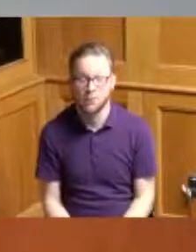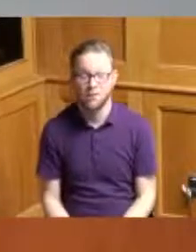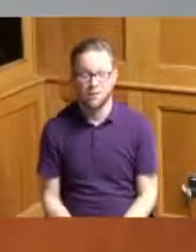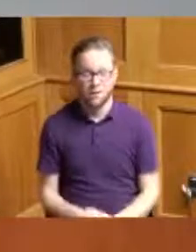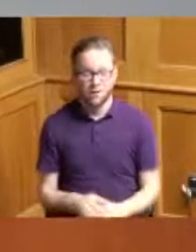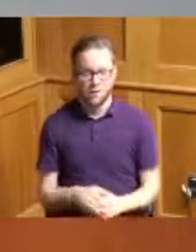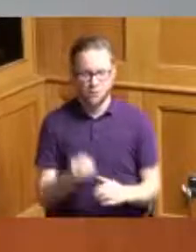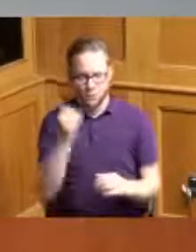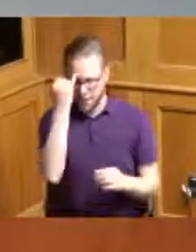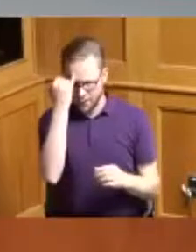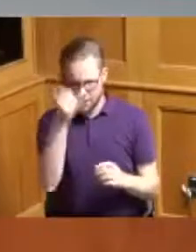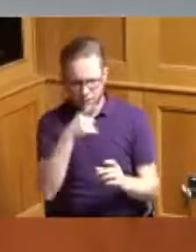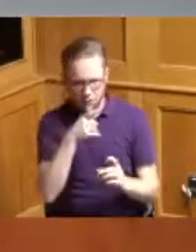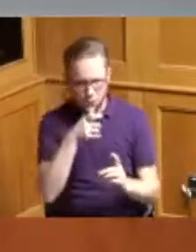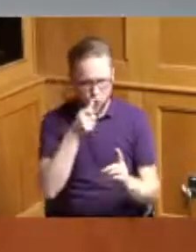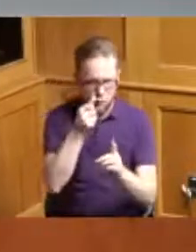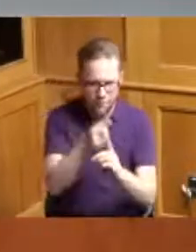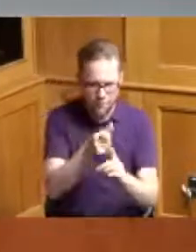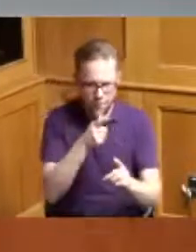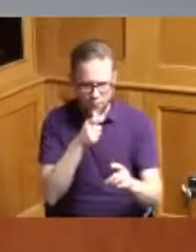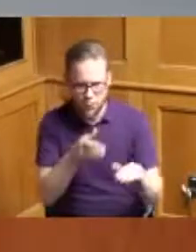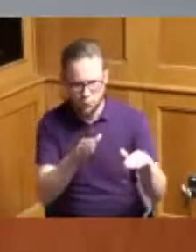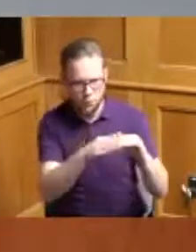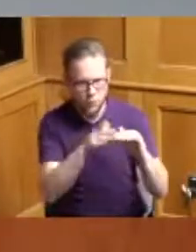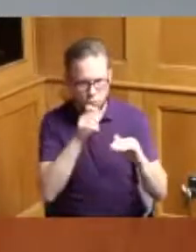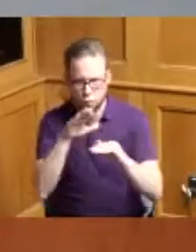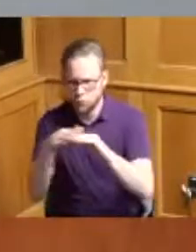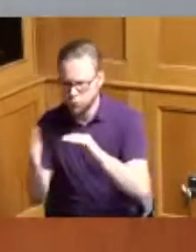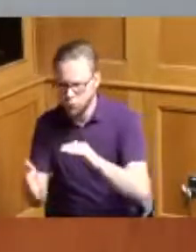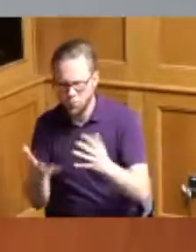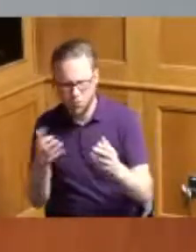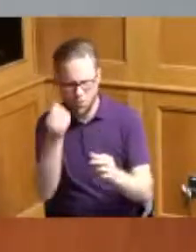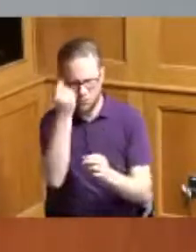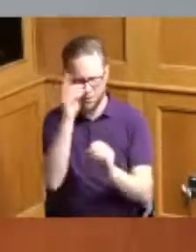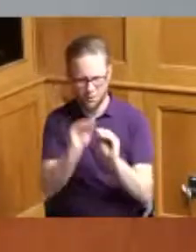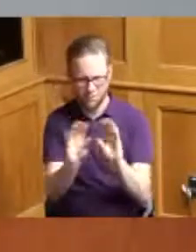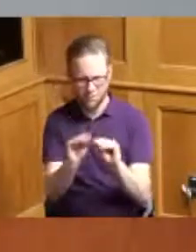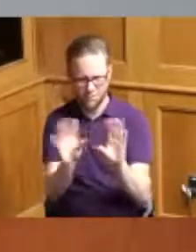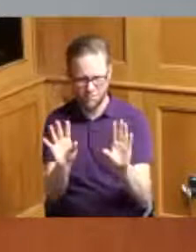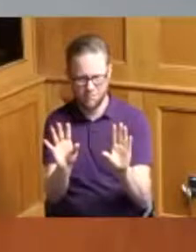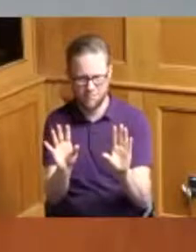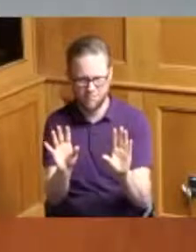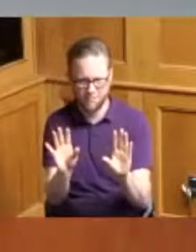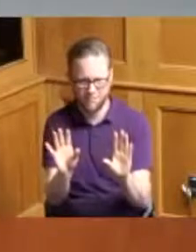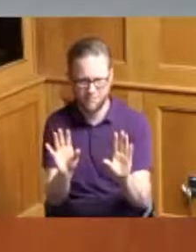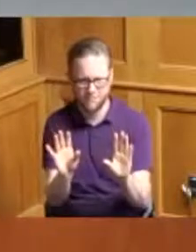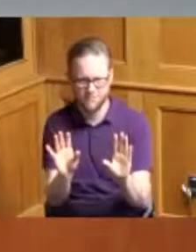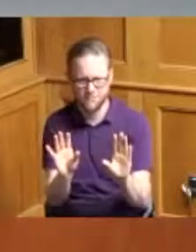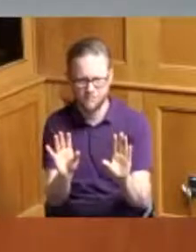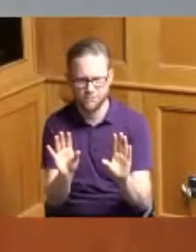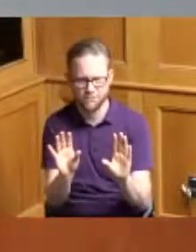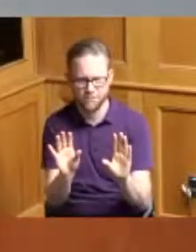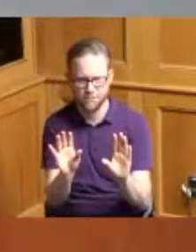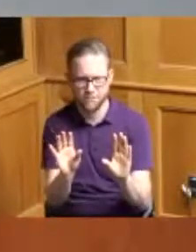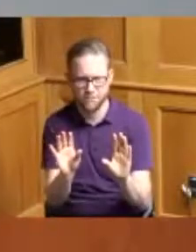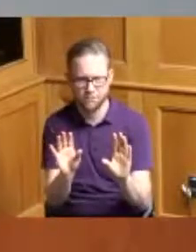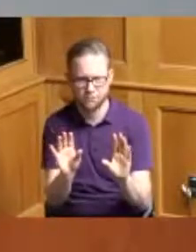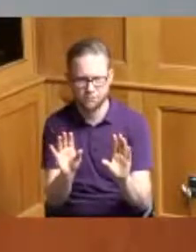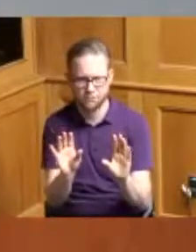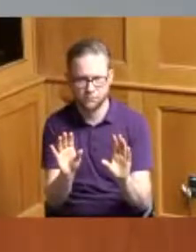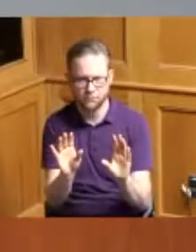who's impacted here I think is what I'm trying to better understand so in essence we've always